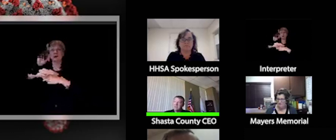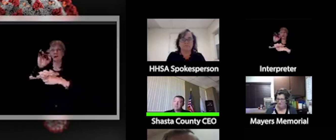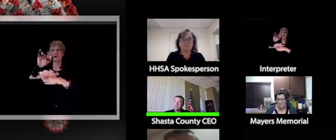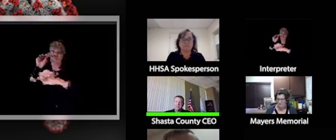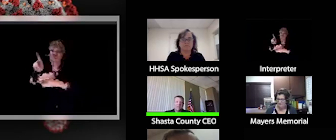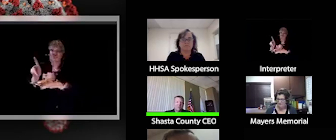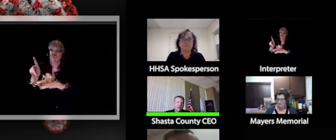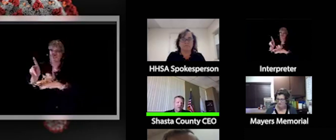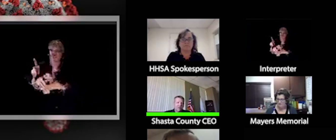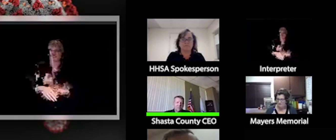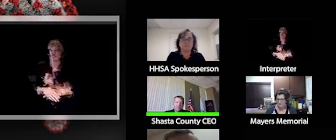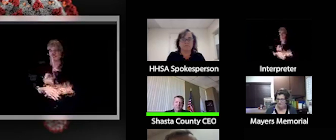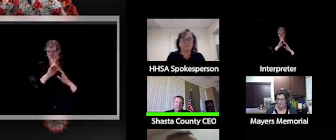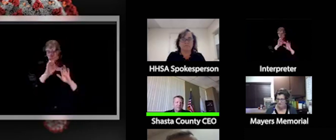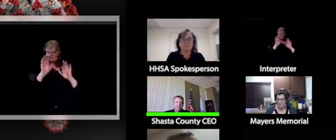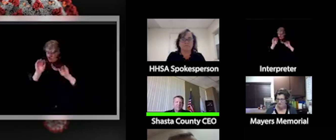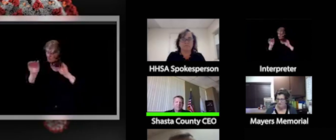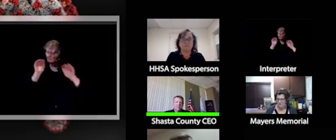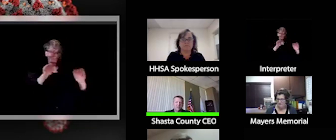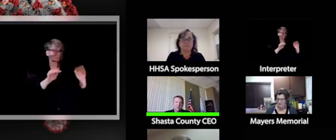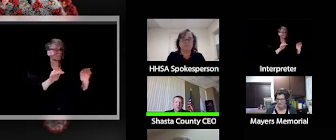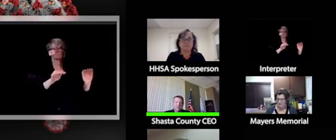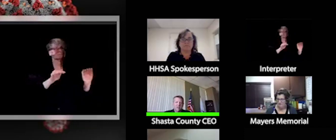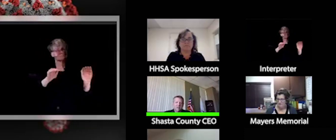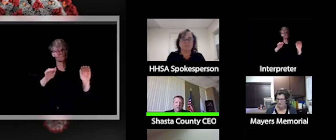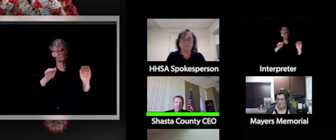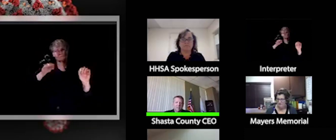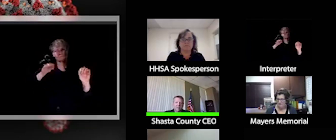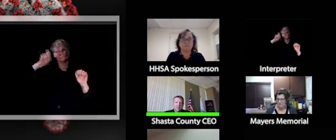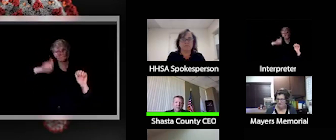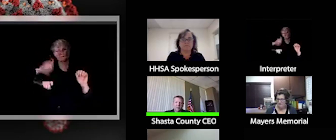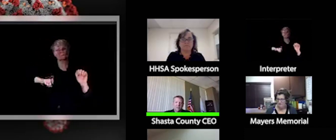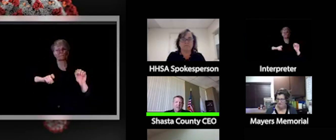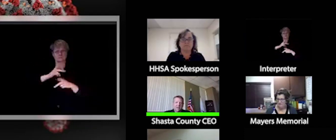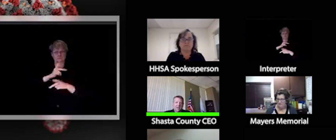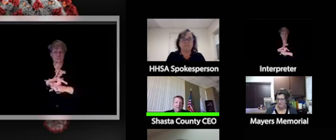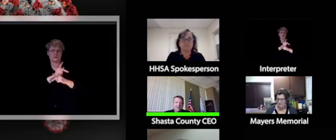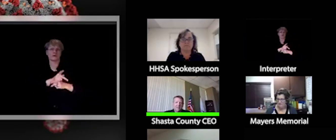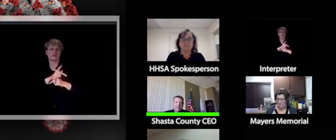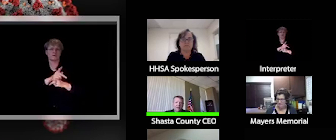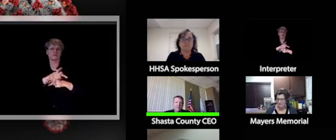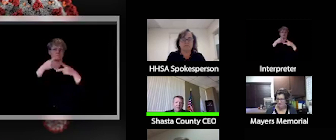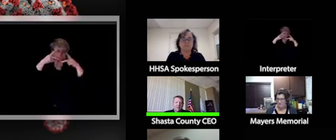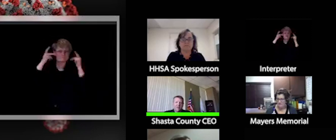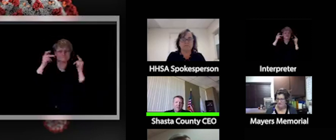everybody needs to take precautions, and everybody just needs to do what they can for the greater